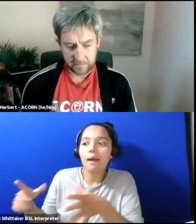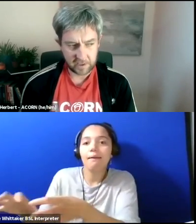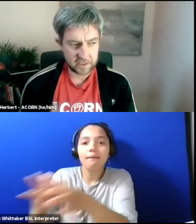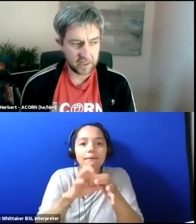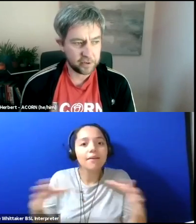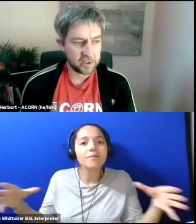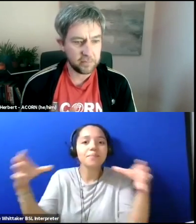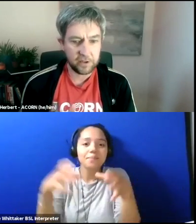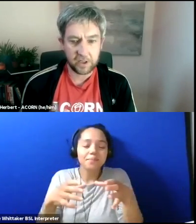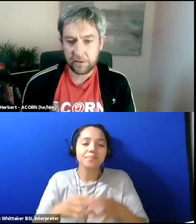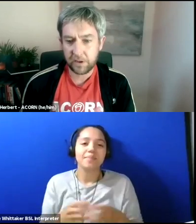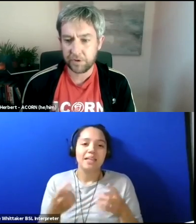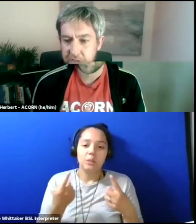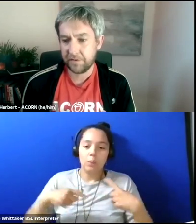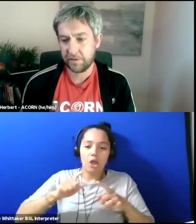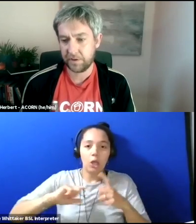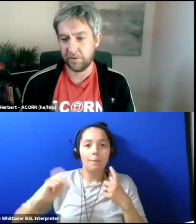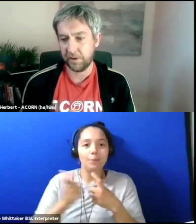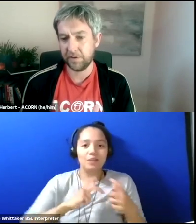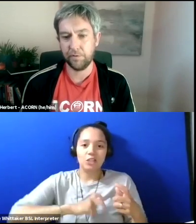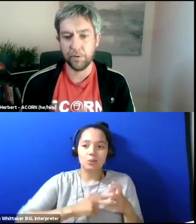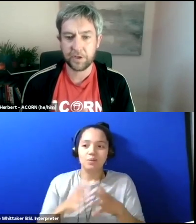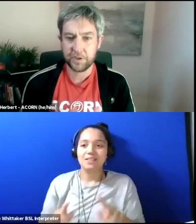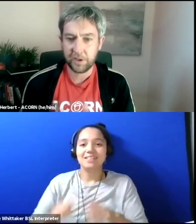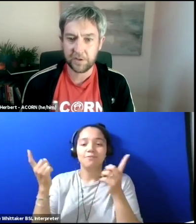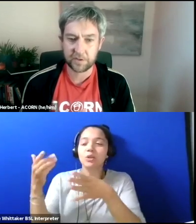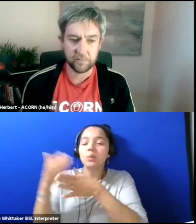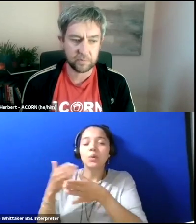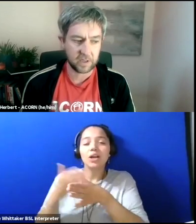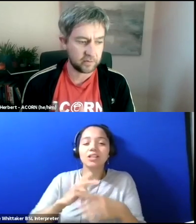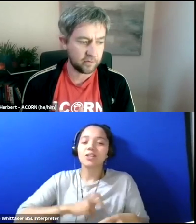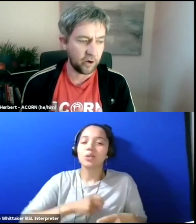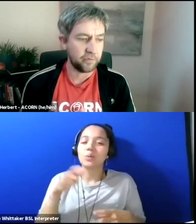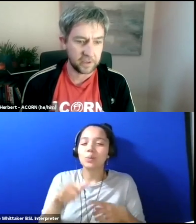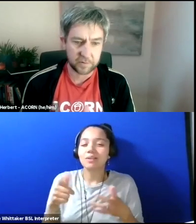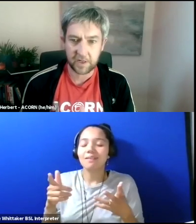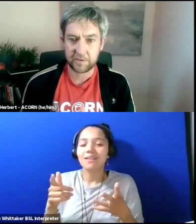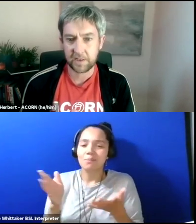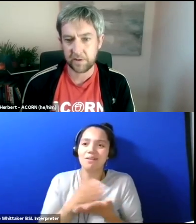So, like I said, we're a community union, which is different to a worker's union in some quite obvious ways.